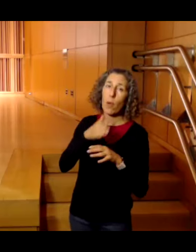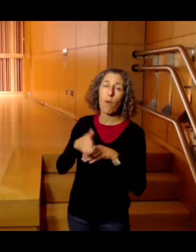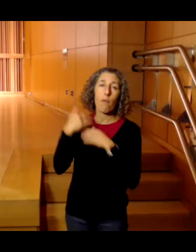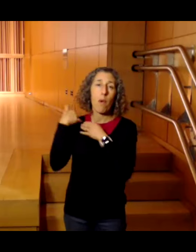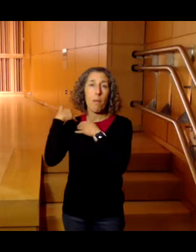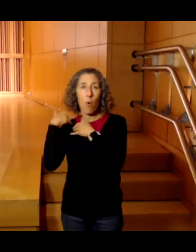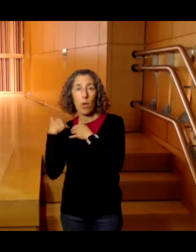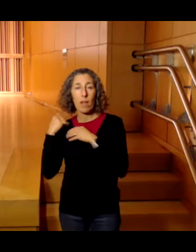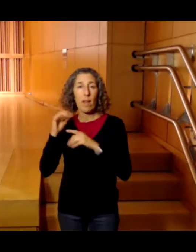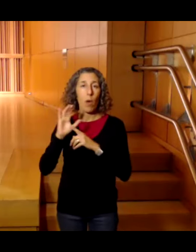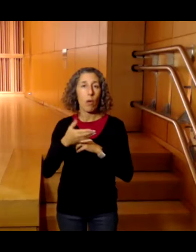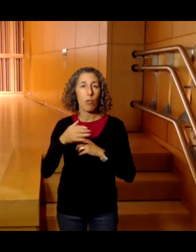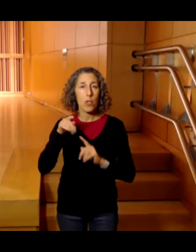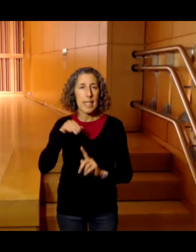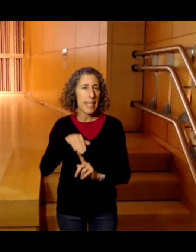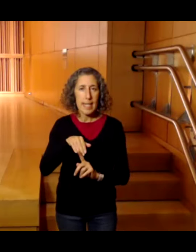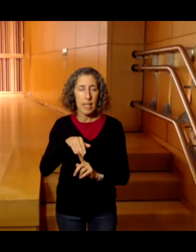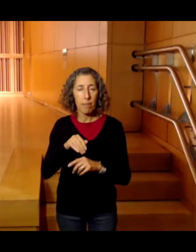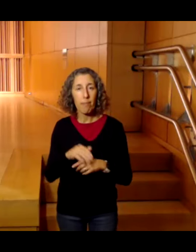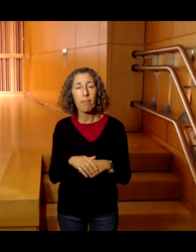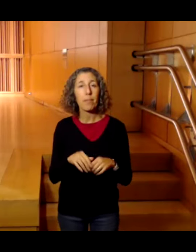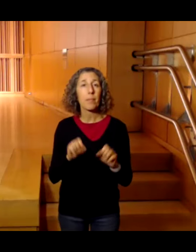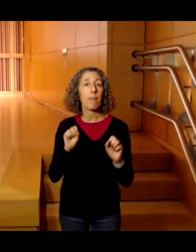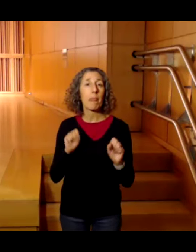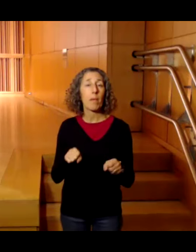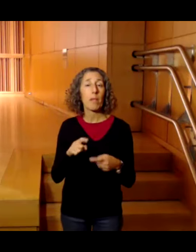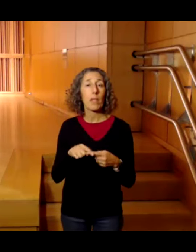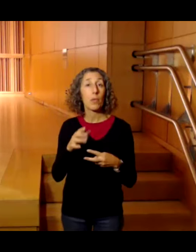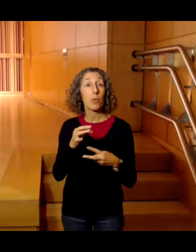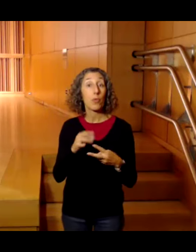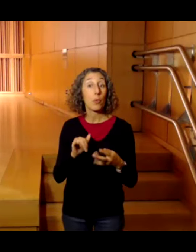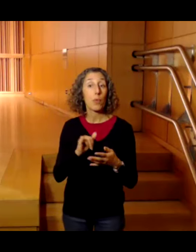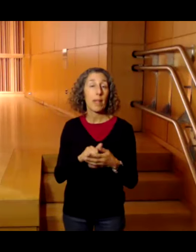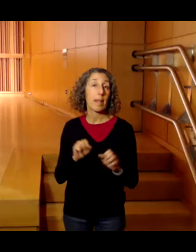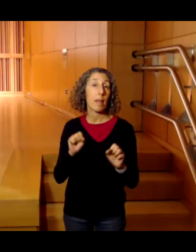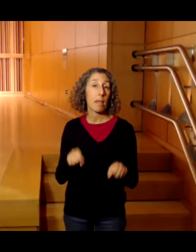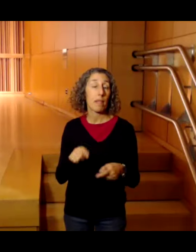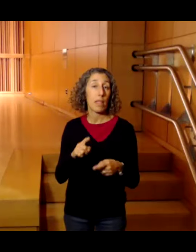For the ability to choose. is the ability to opt out.